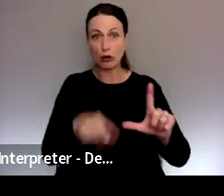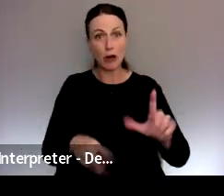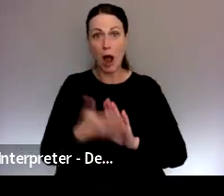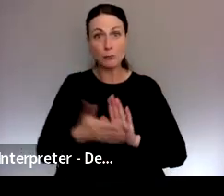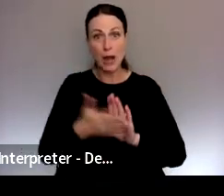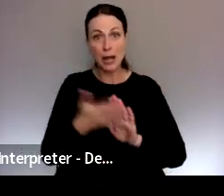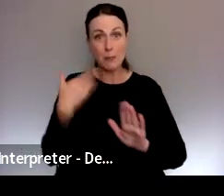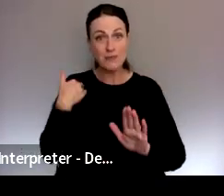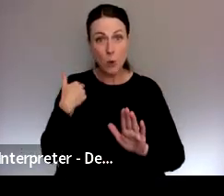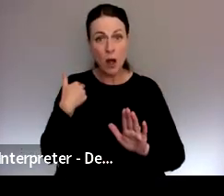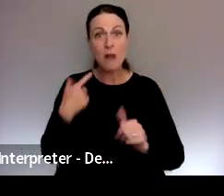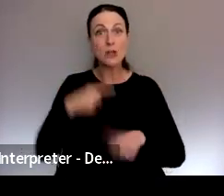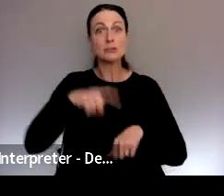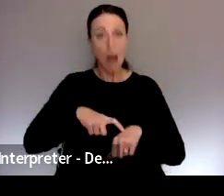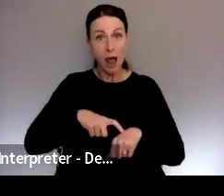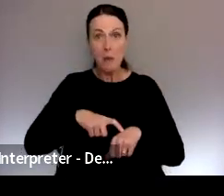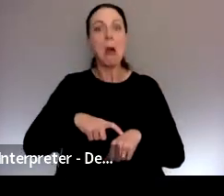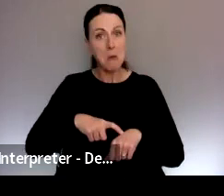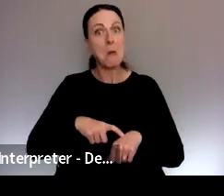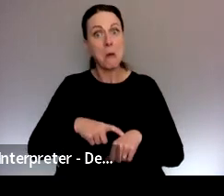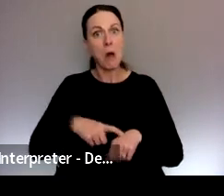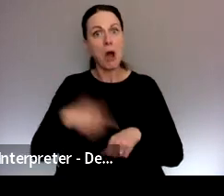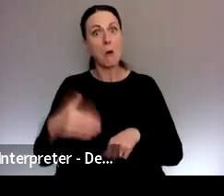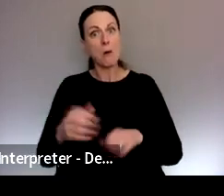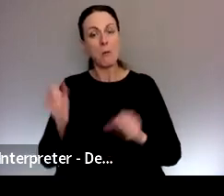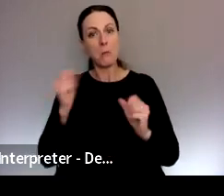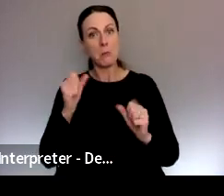before, this is gonna really enlighten you